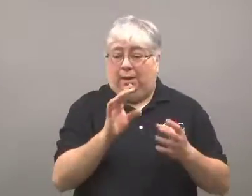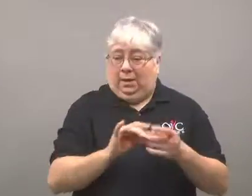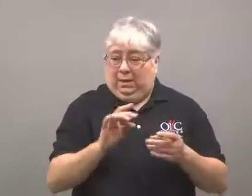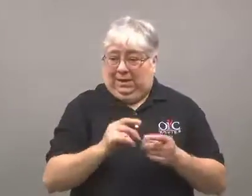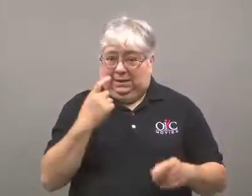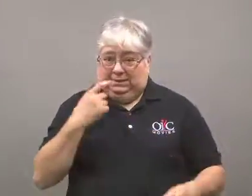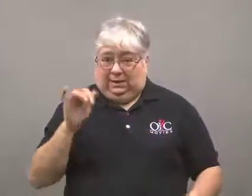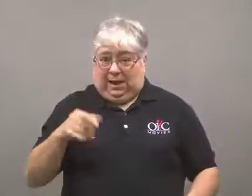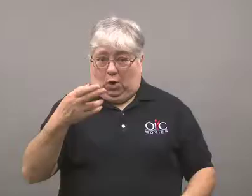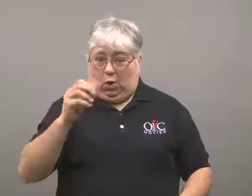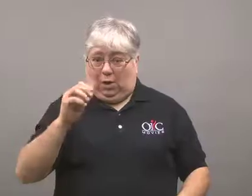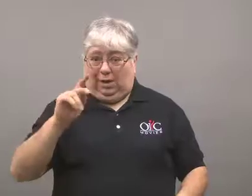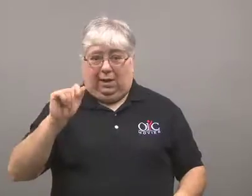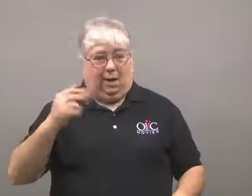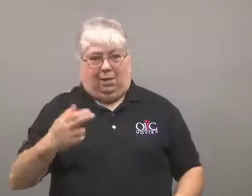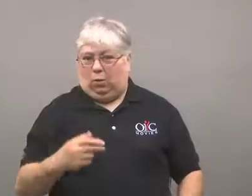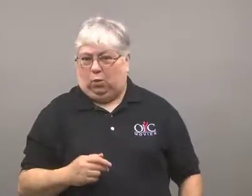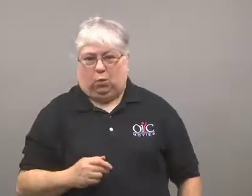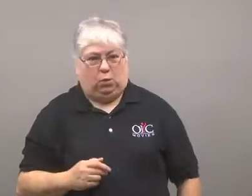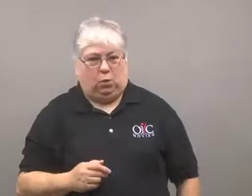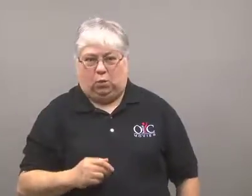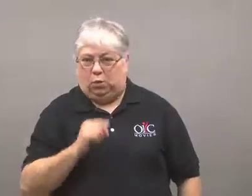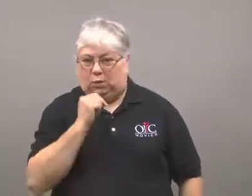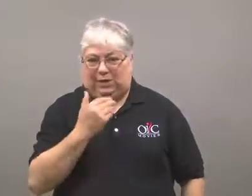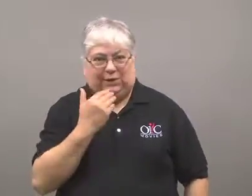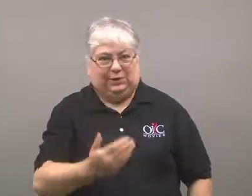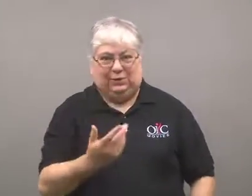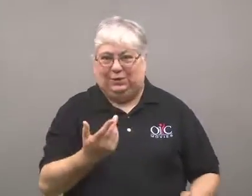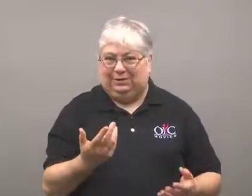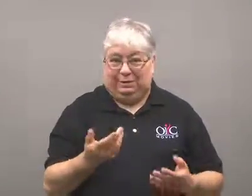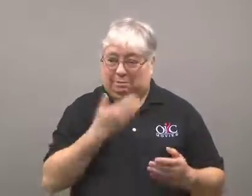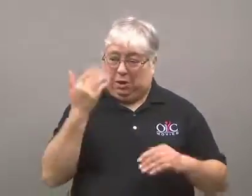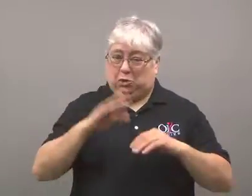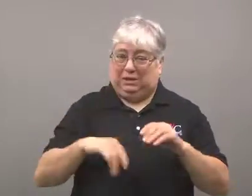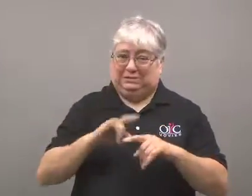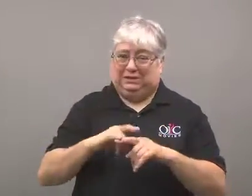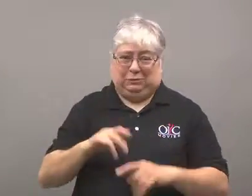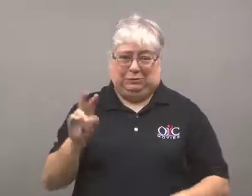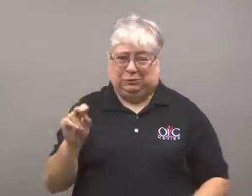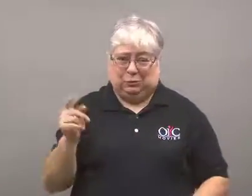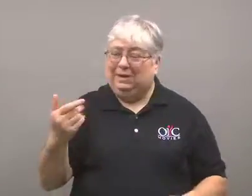He says hookahs are no better than cigarettes.